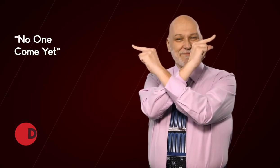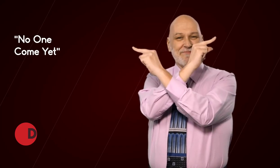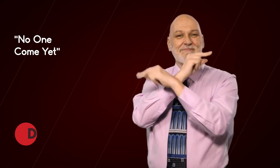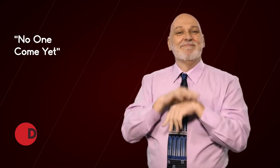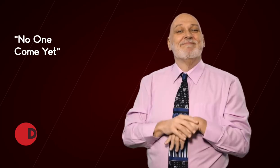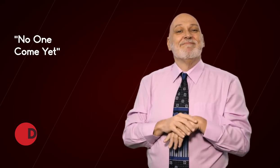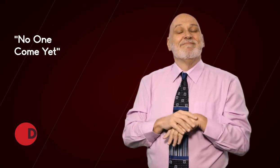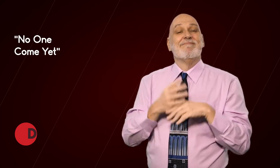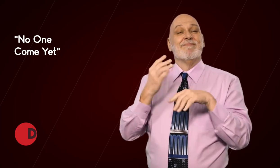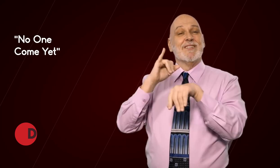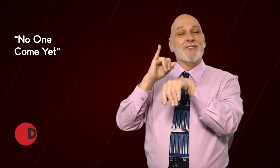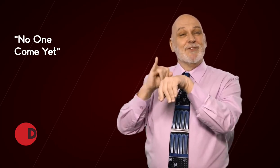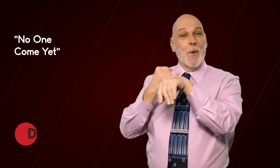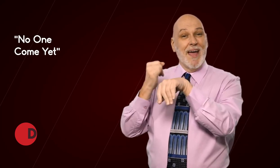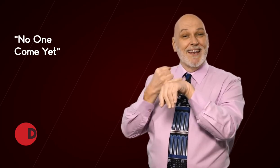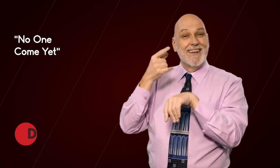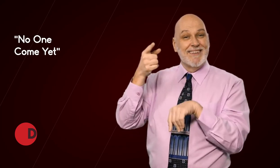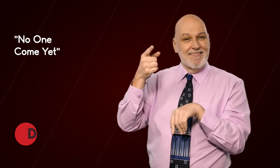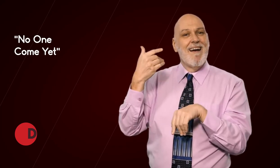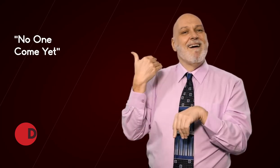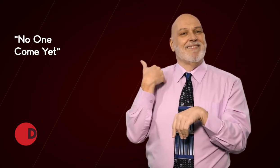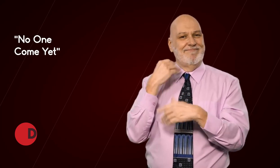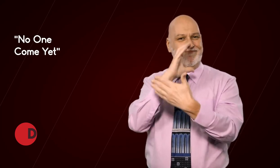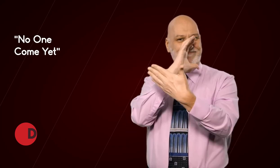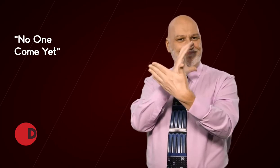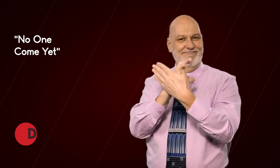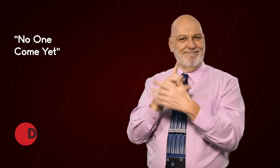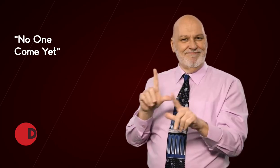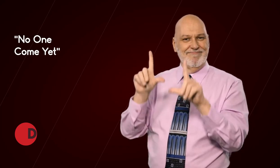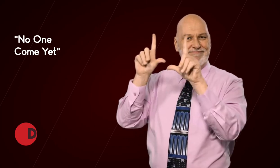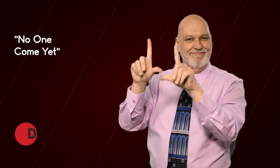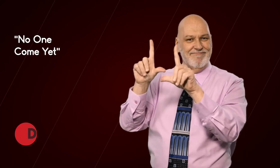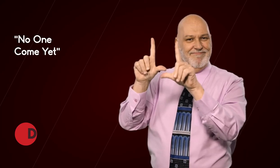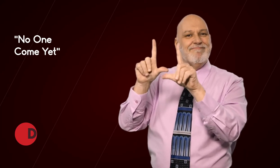Joanne Cripps has this picture,